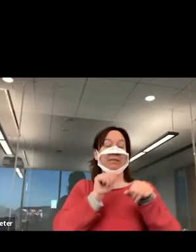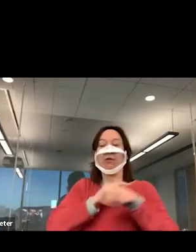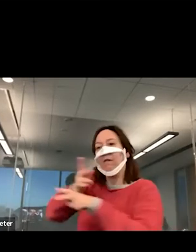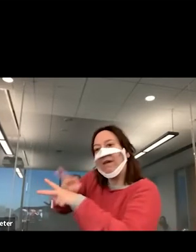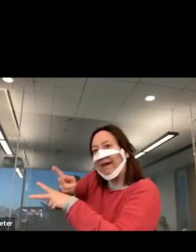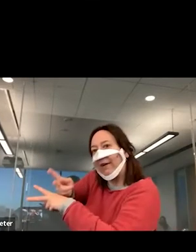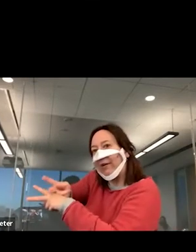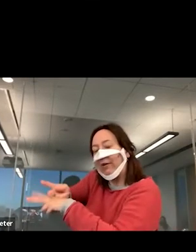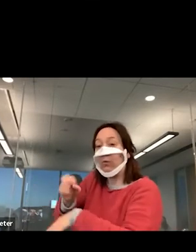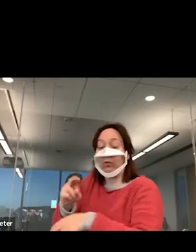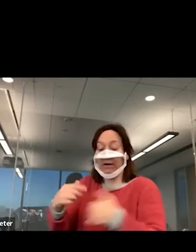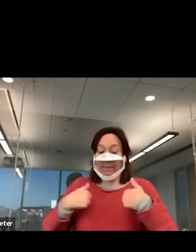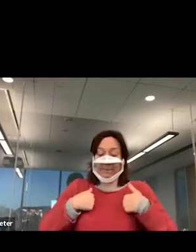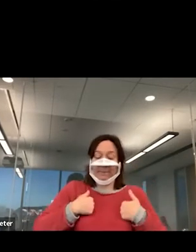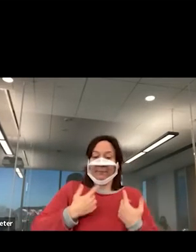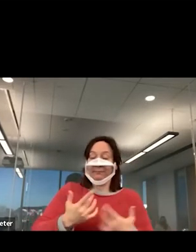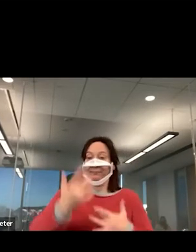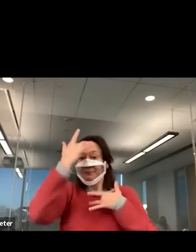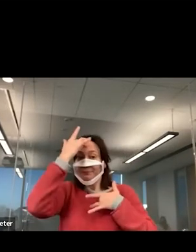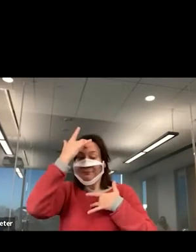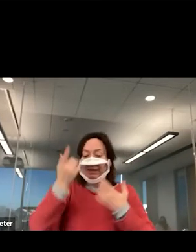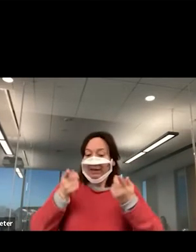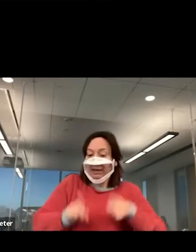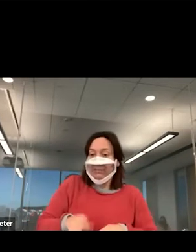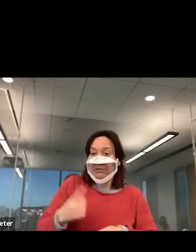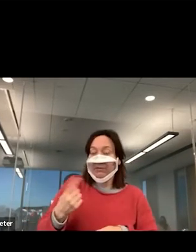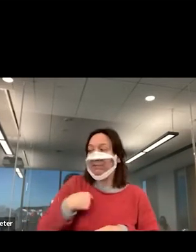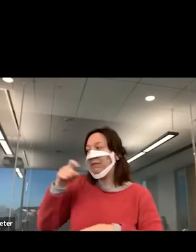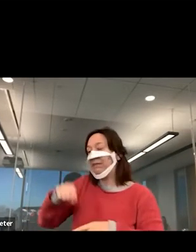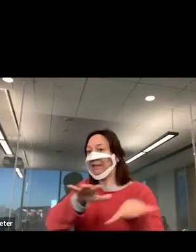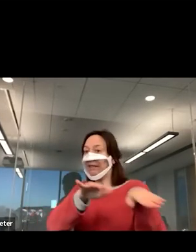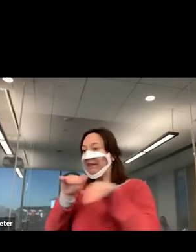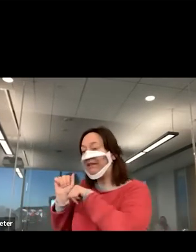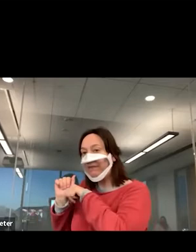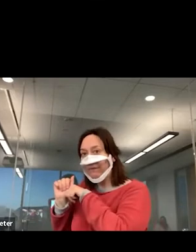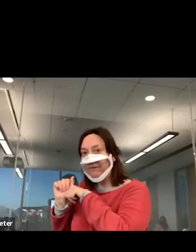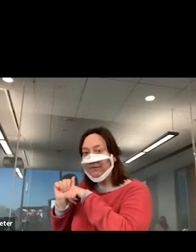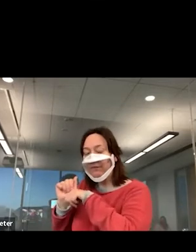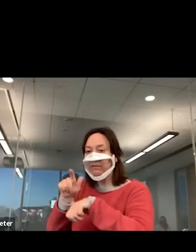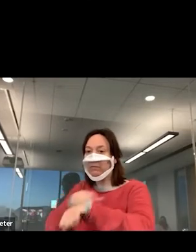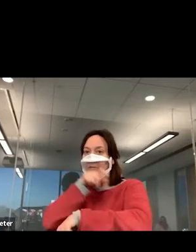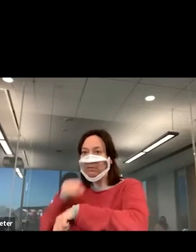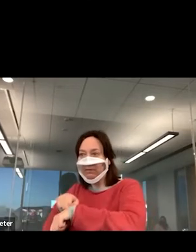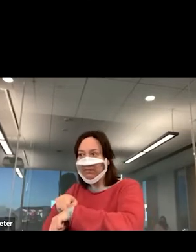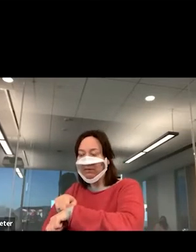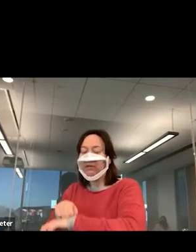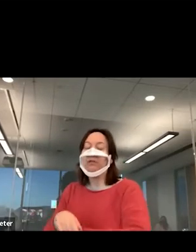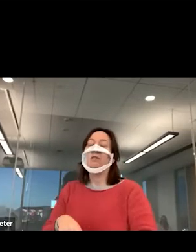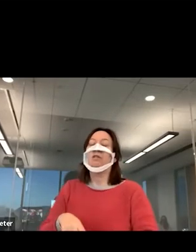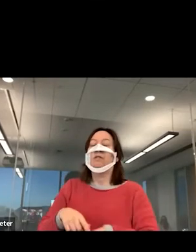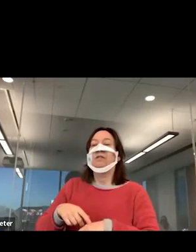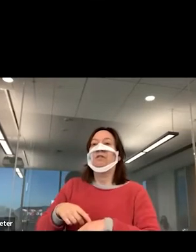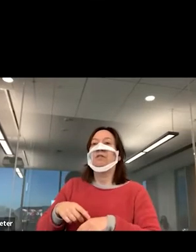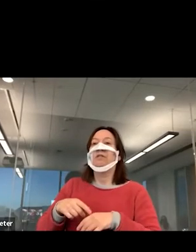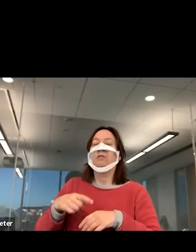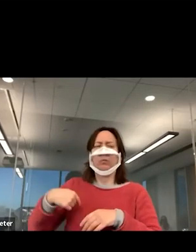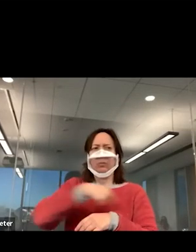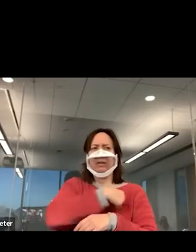them medically so we're starting to recognize that these uh you know these are issues that have to be